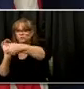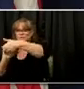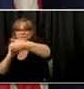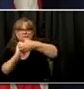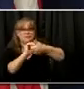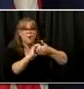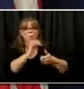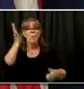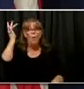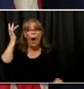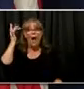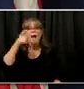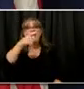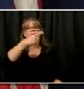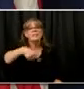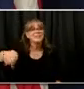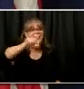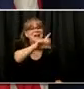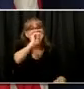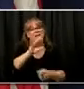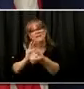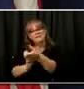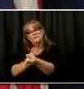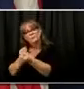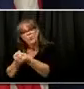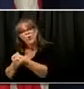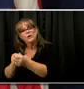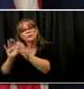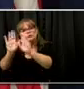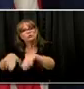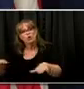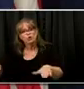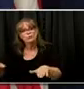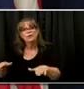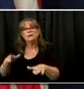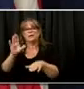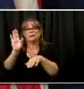i think the data is always a challenge with that population but it's something we continue